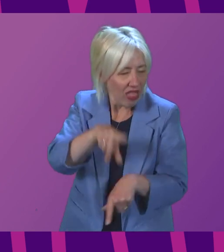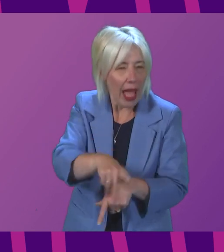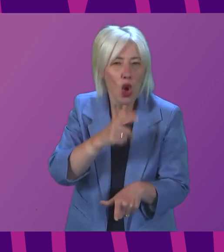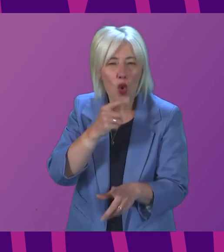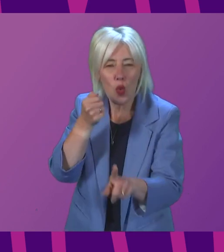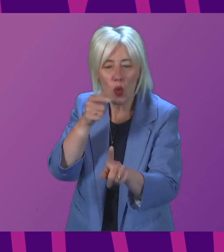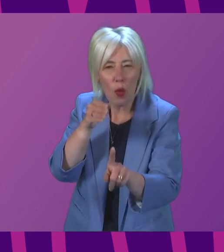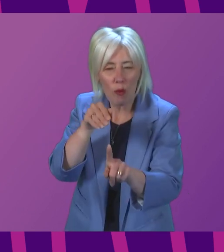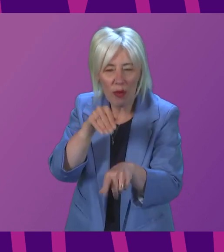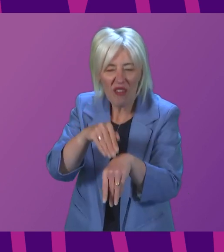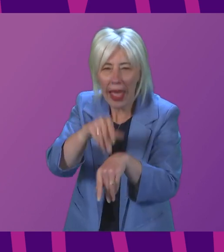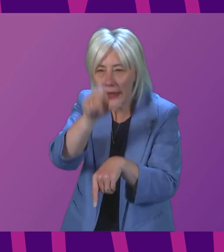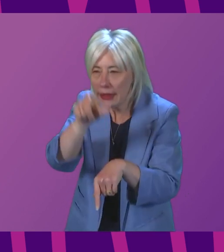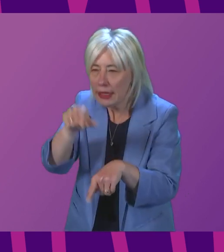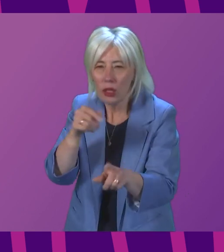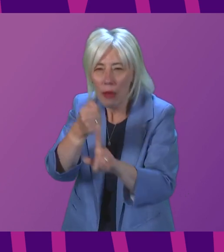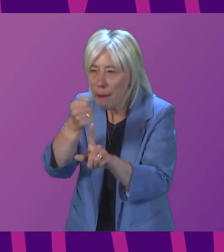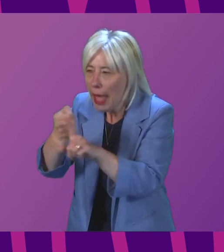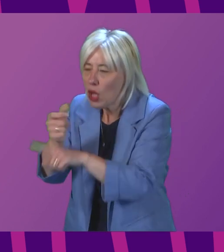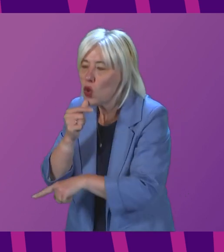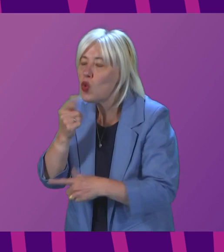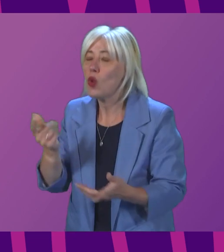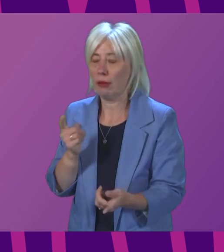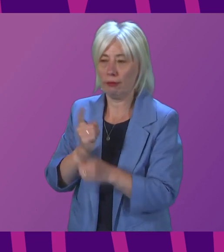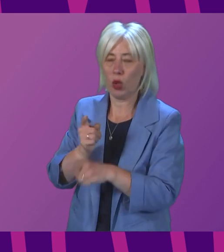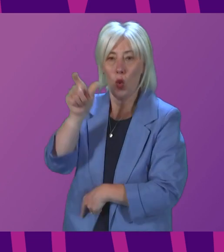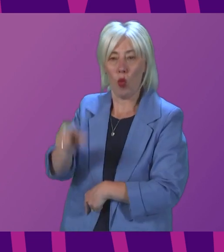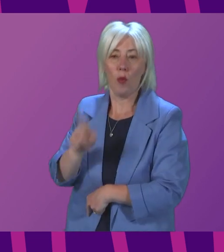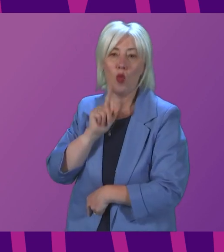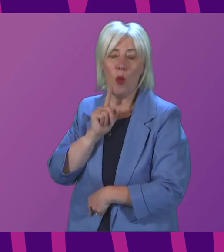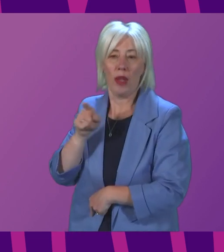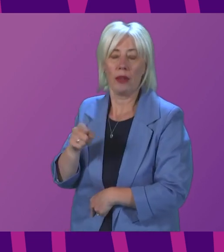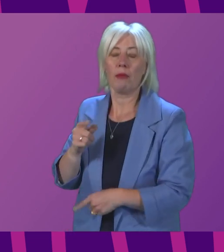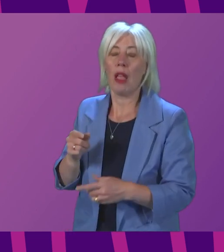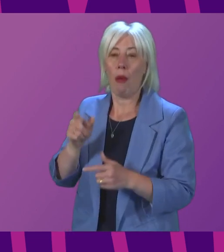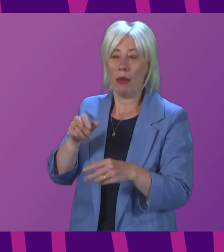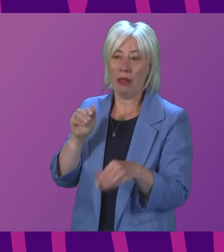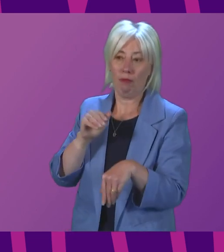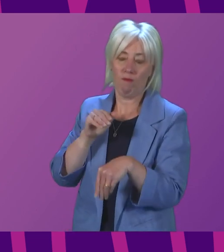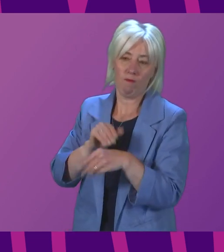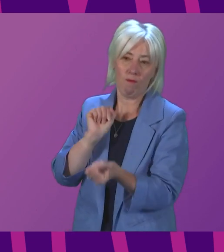We have spoken to a woman who is taking a convicted domestic abuser to court.